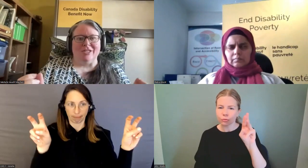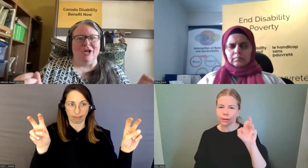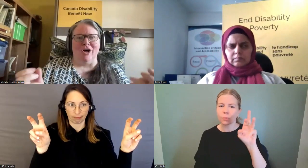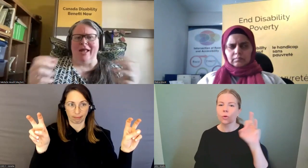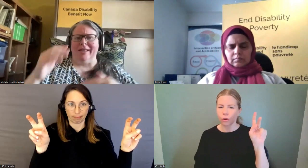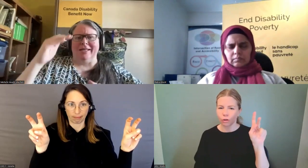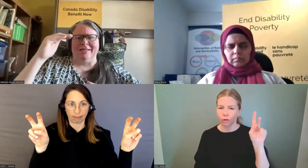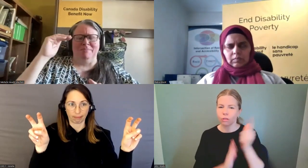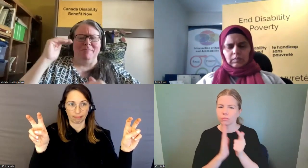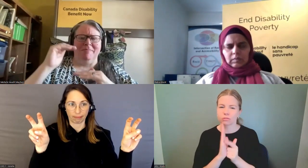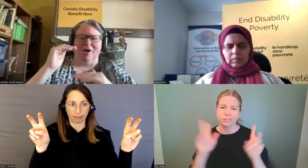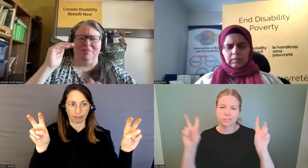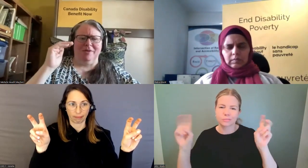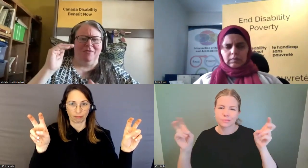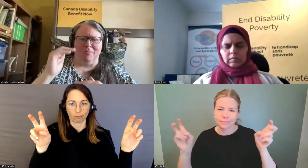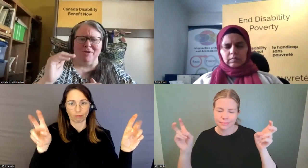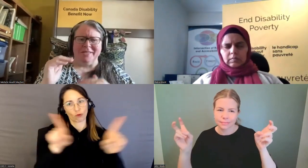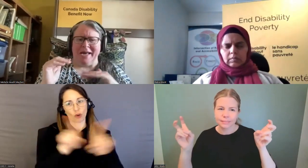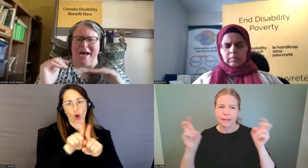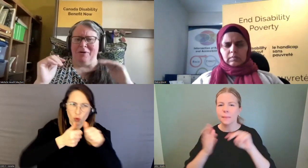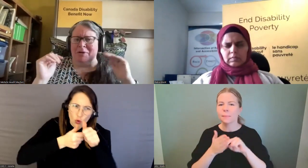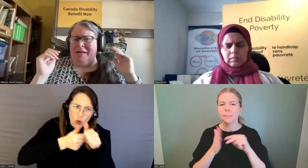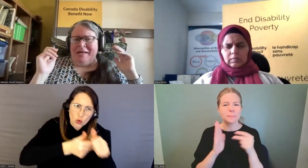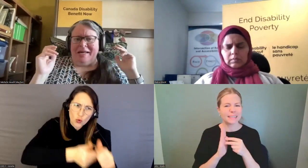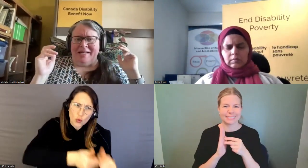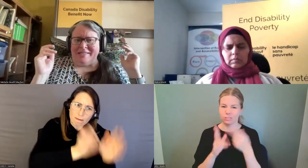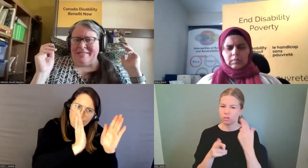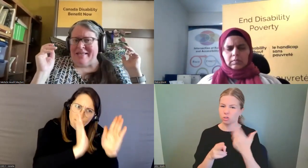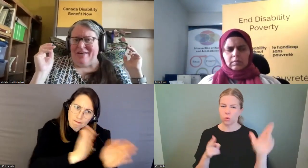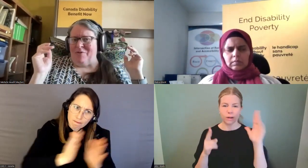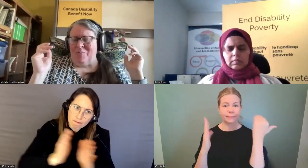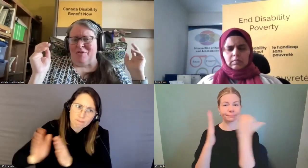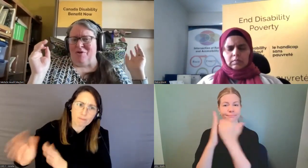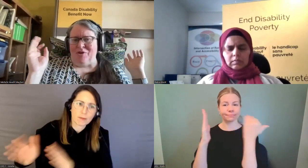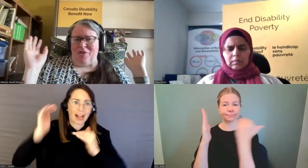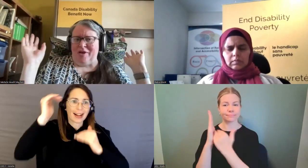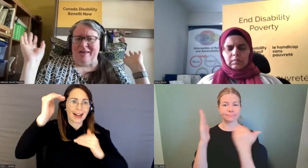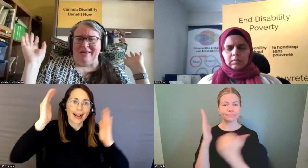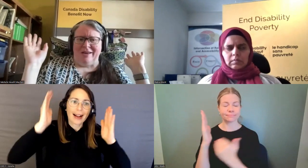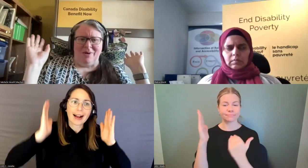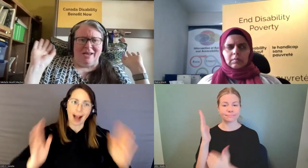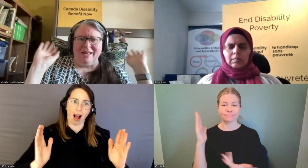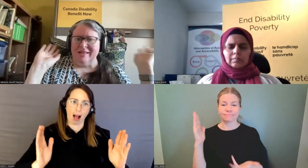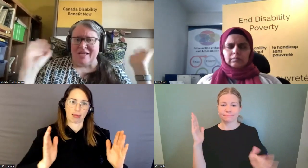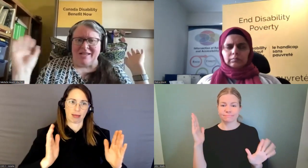IT'S NOT LIKE THIS -- IF YOU PRINT IT OUT, IT'S -- EVEN WITH ALL THE -- IN ENGLISH AND